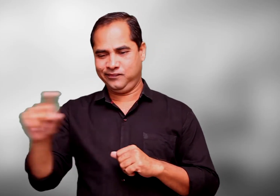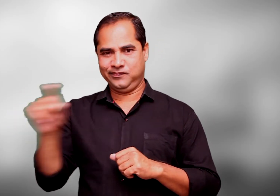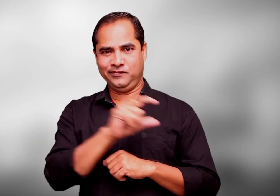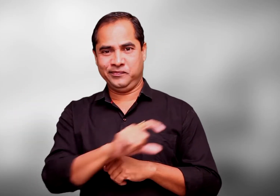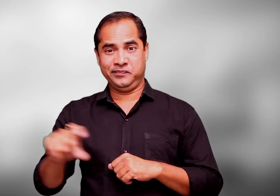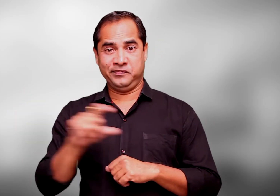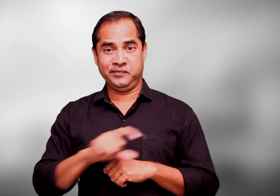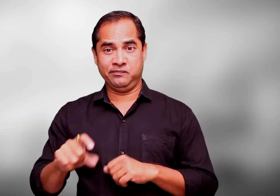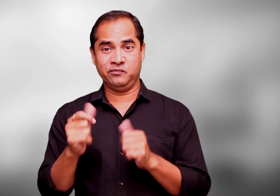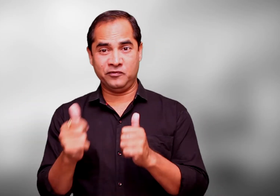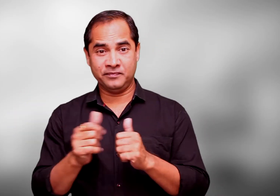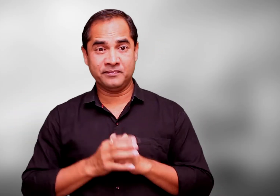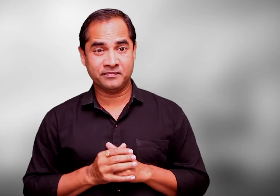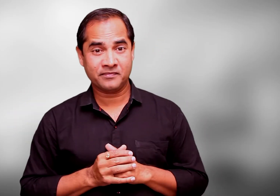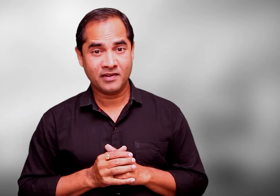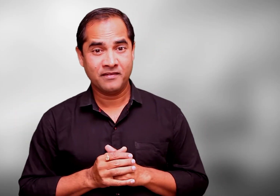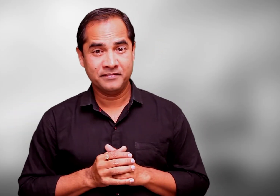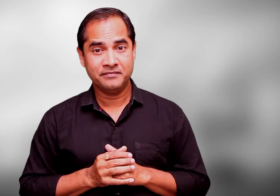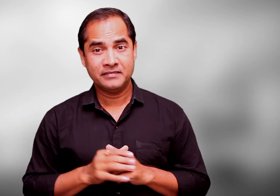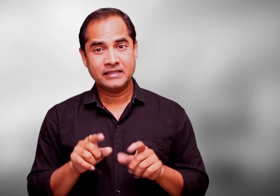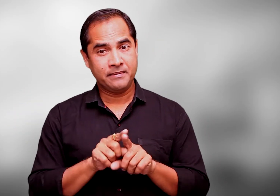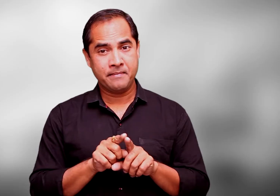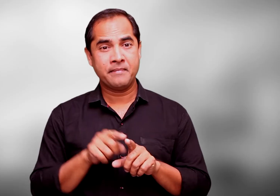some green stripes along the sides.